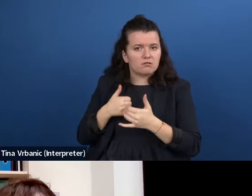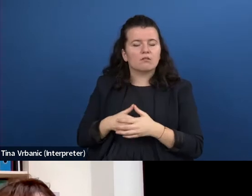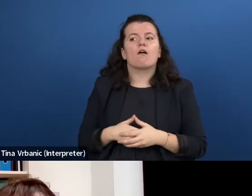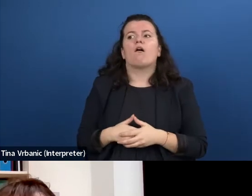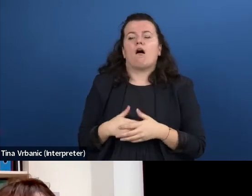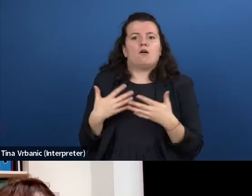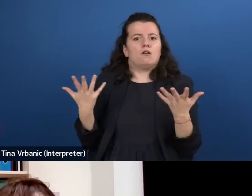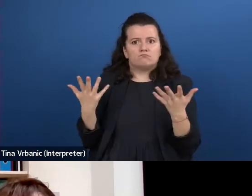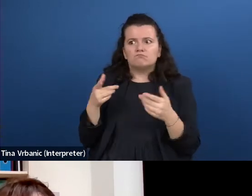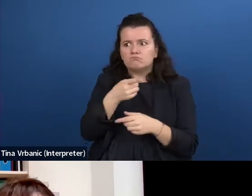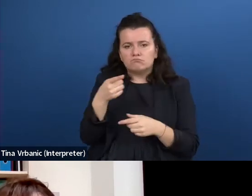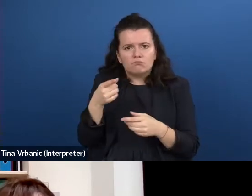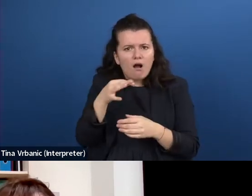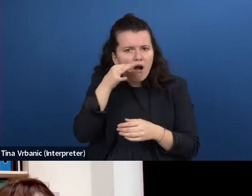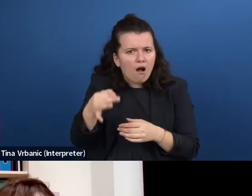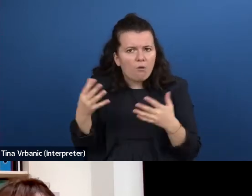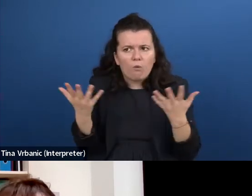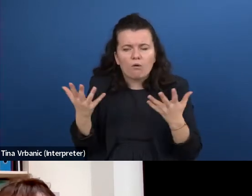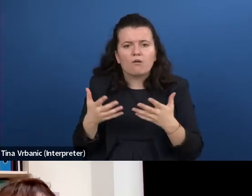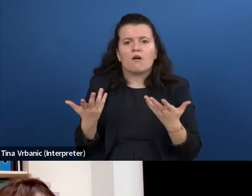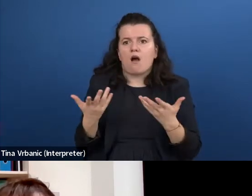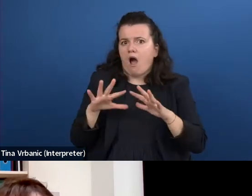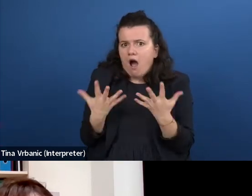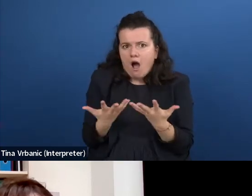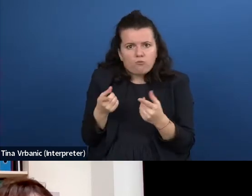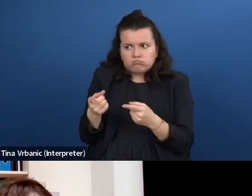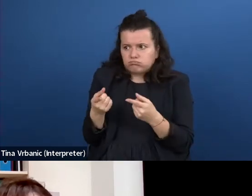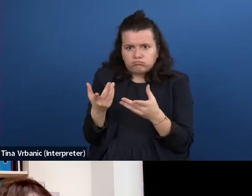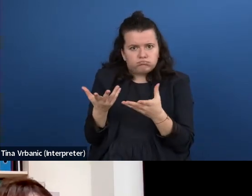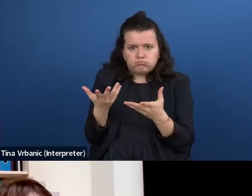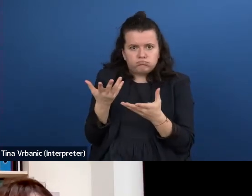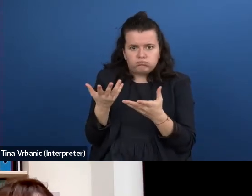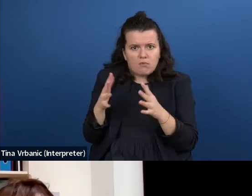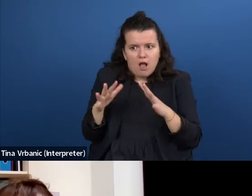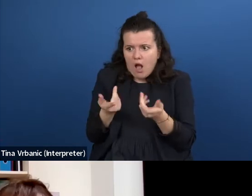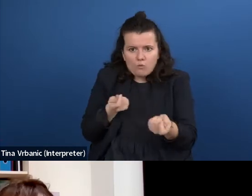where there are infringements of human rights,